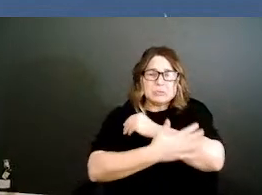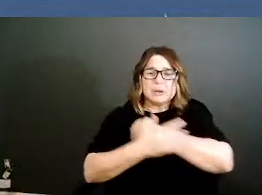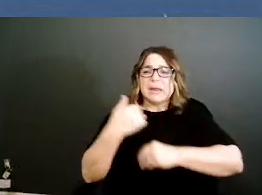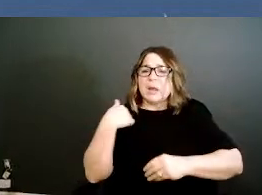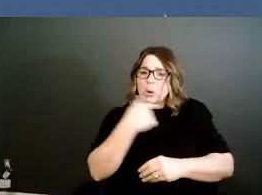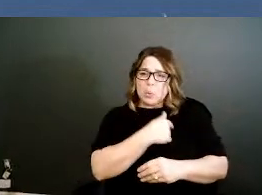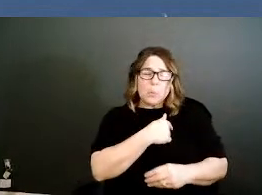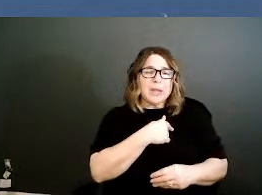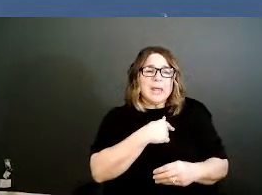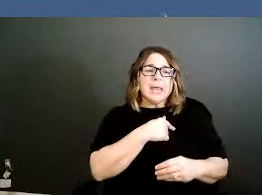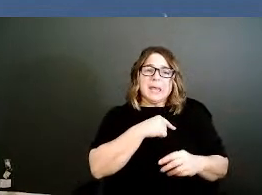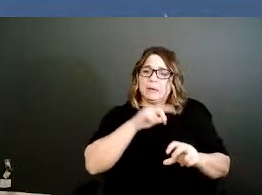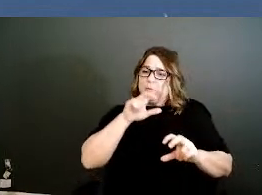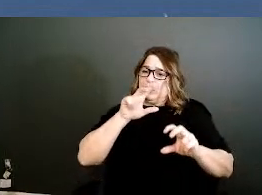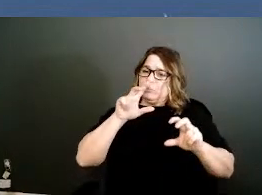NEGATIVE IMPACTS RESIDENTS IN WEALTH YEAR WHITER